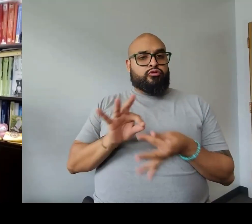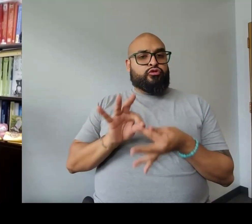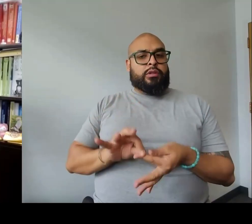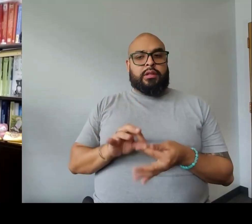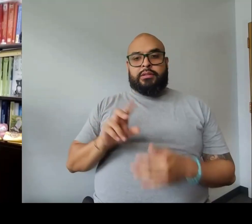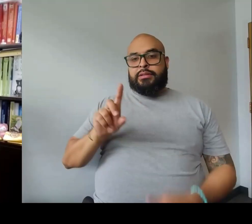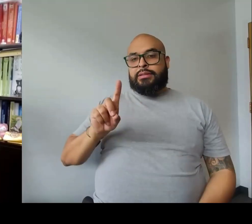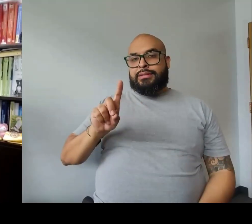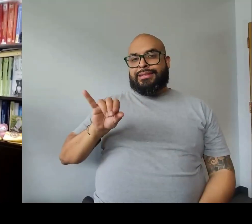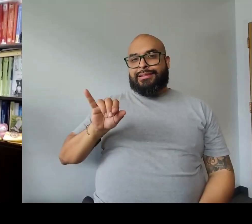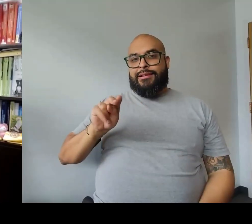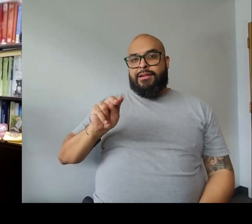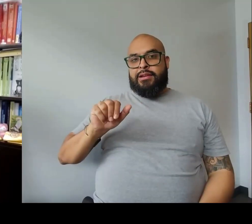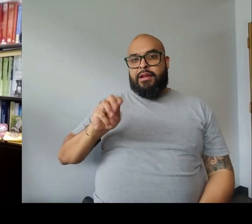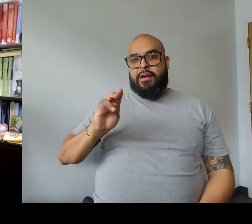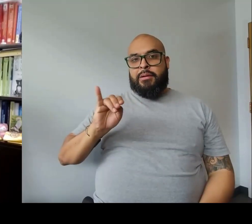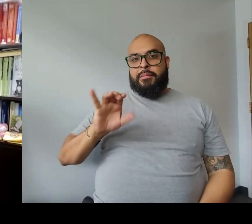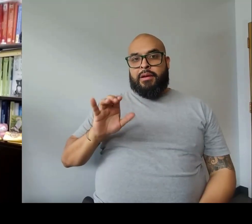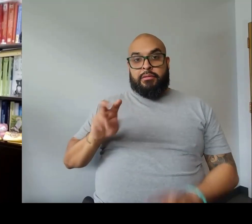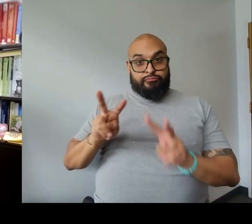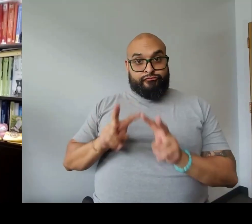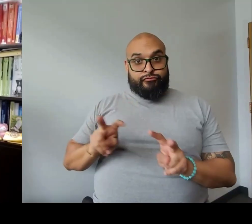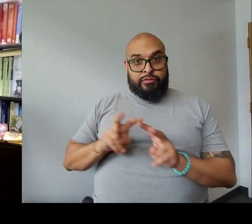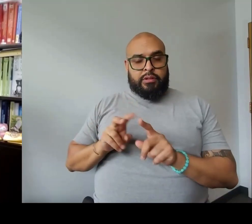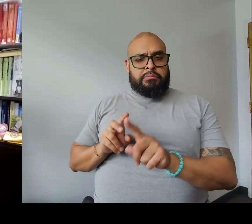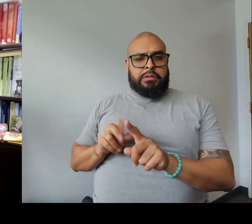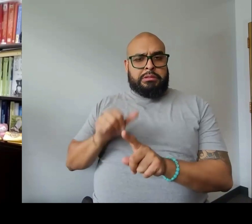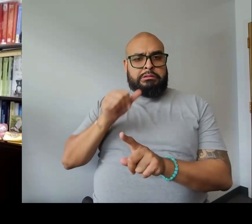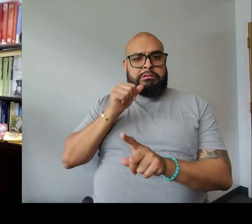And although they're not VI specific, they can be helpful to consider.